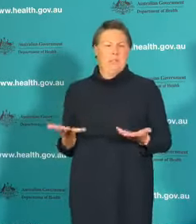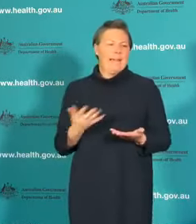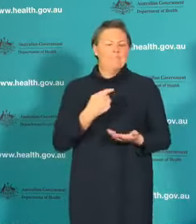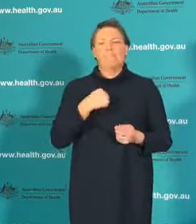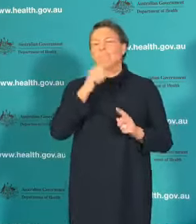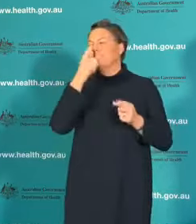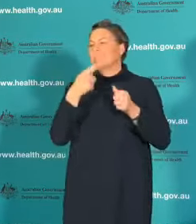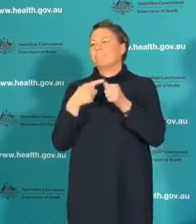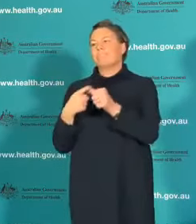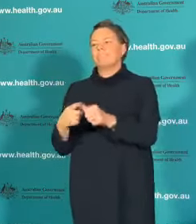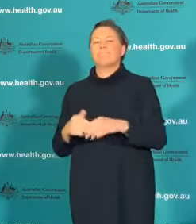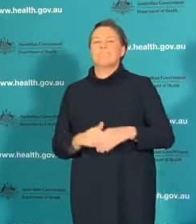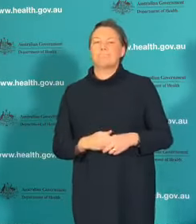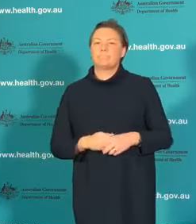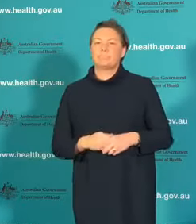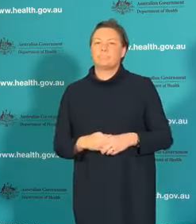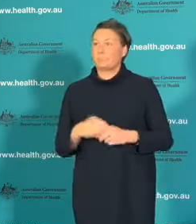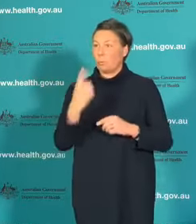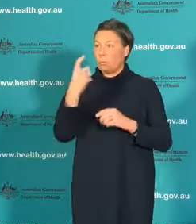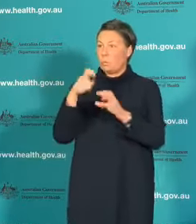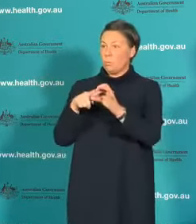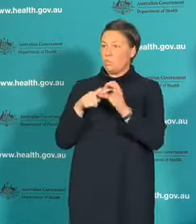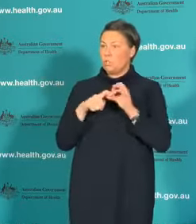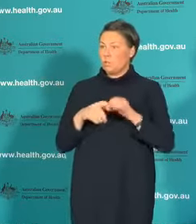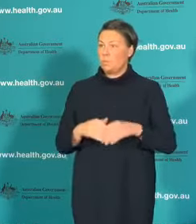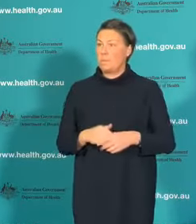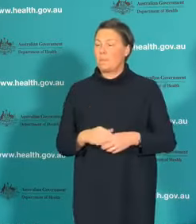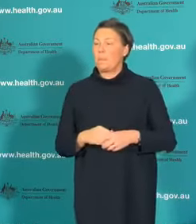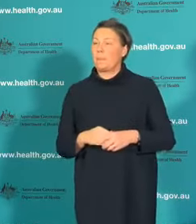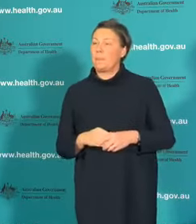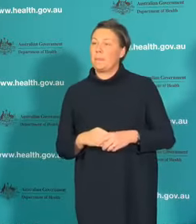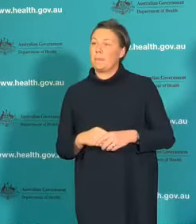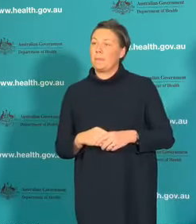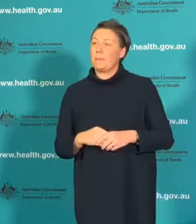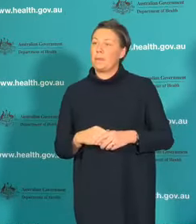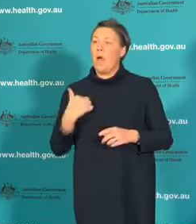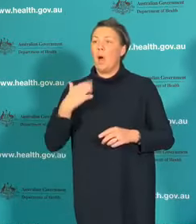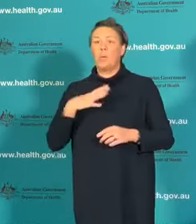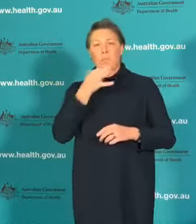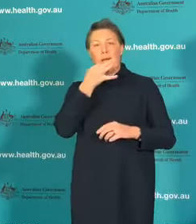responses there. One more question. Reporter: Yes, thank you, Professor Kidd. I'd like to ask about medicine prices.